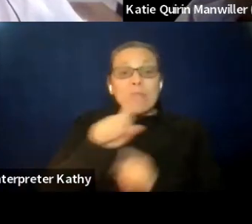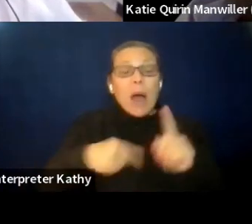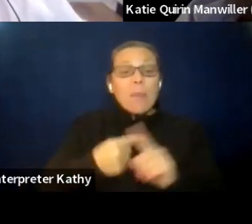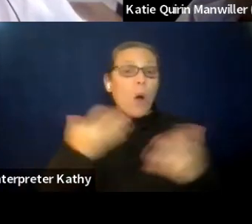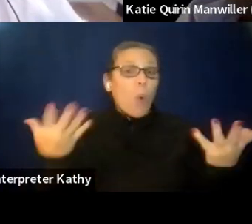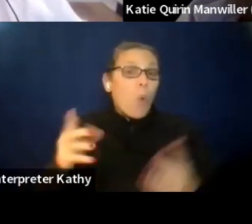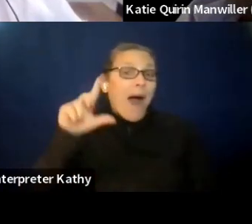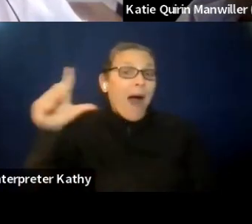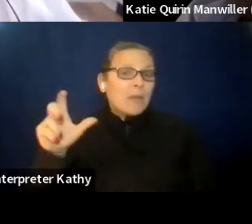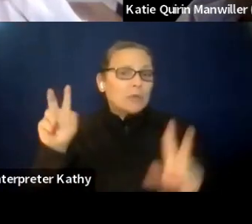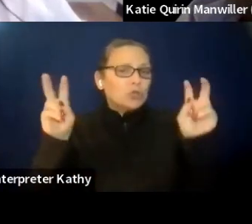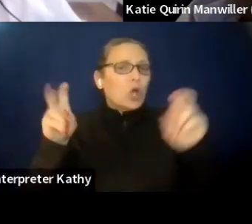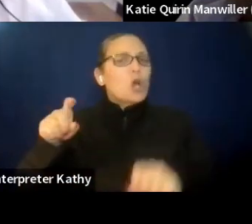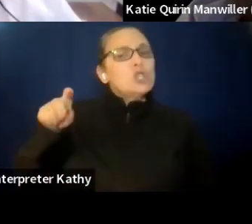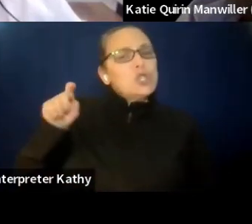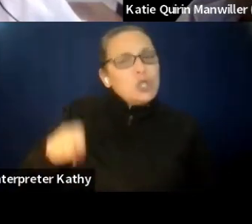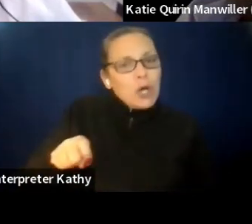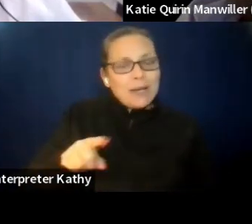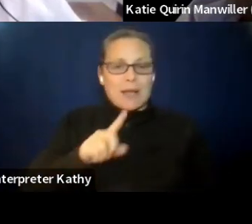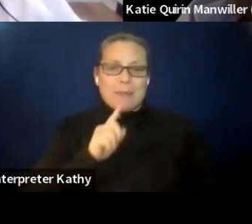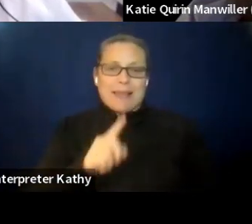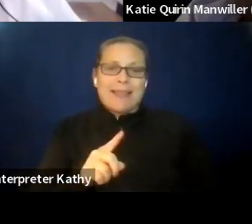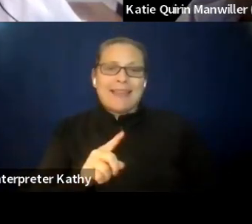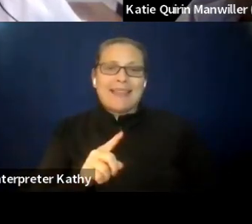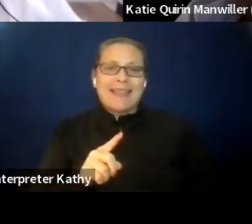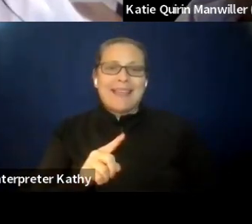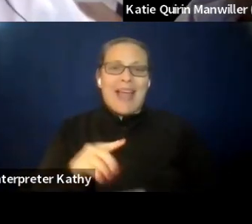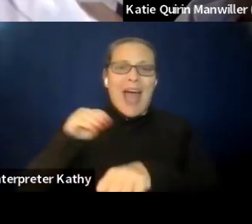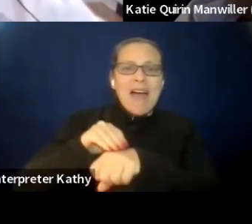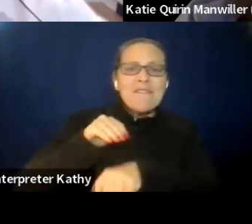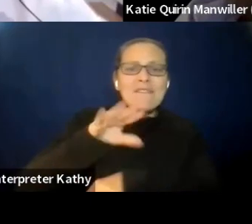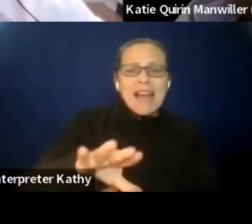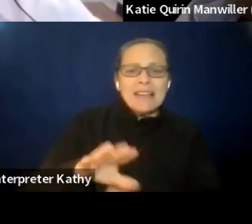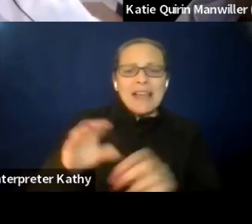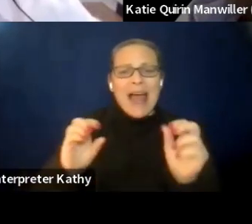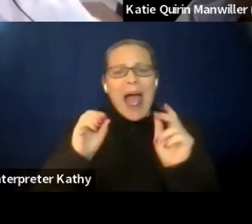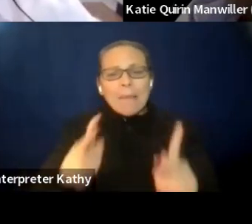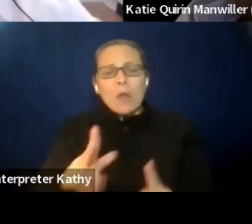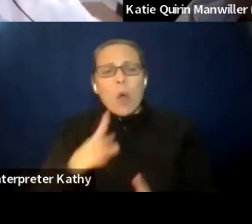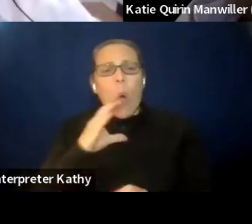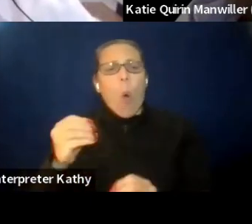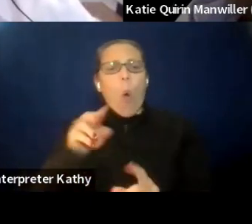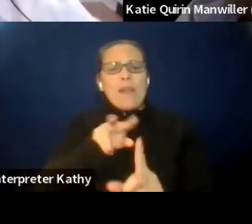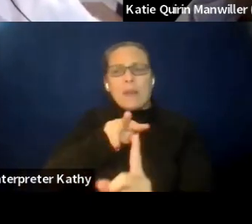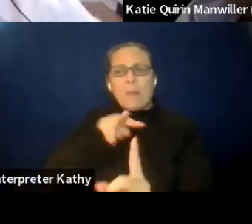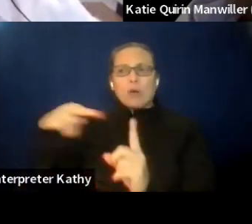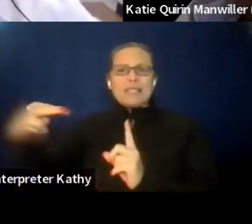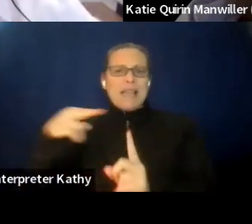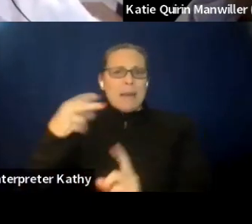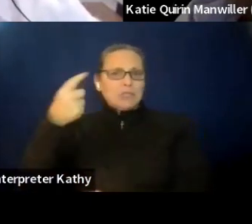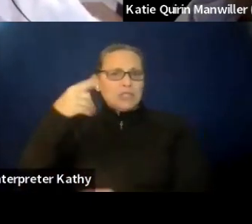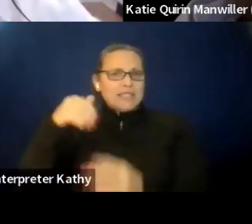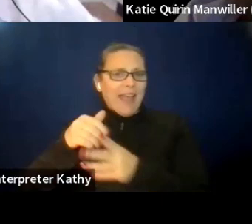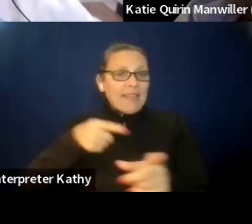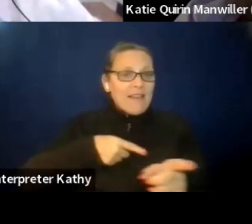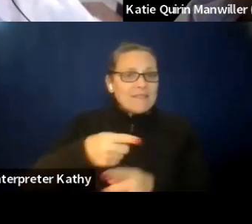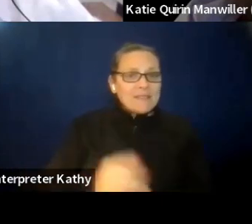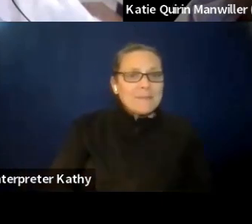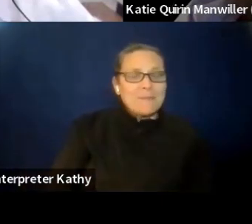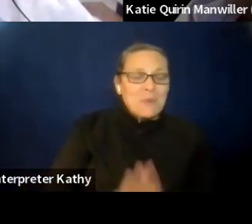does interpersonal and/or internalized ableism or assumptions about what a librarian quote/unquote should be affect